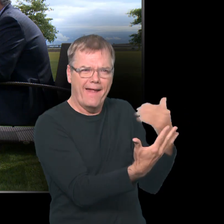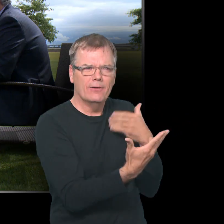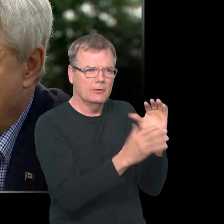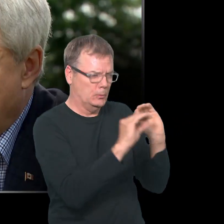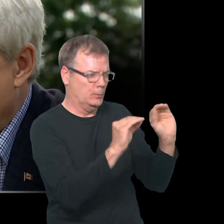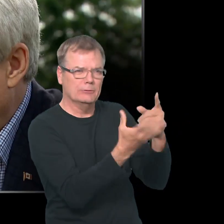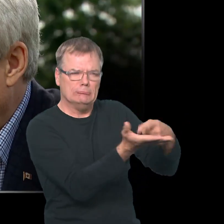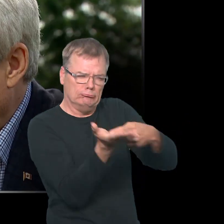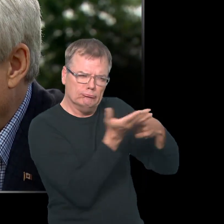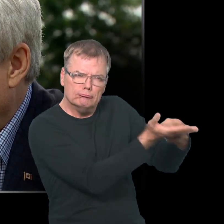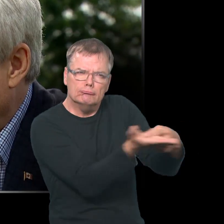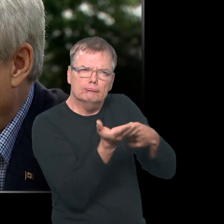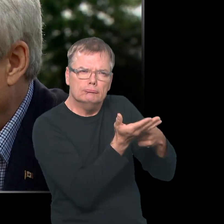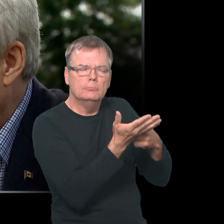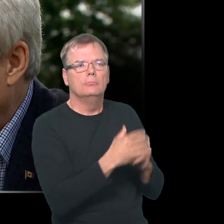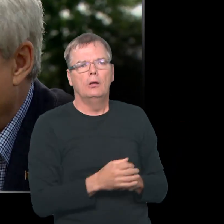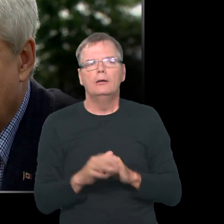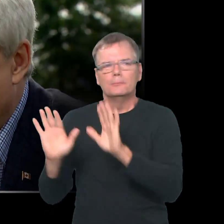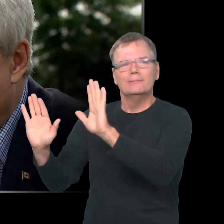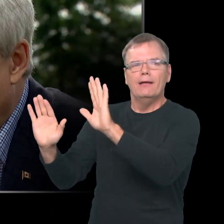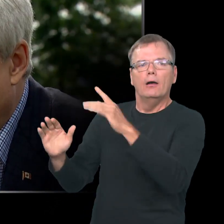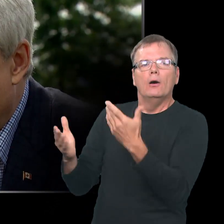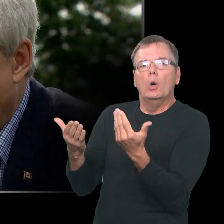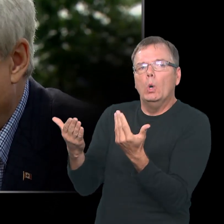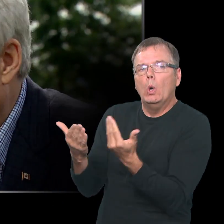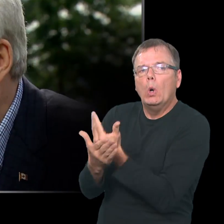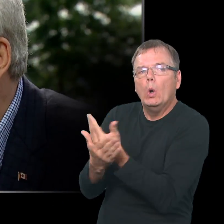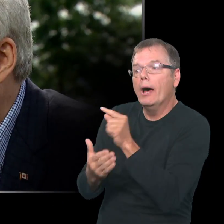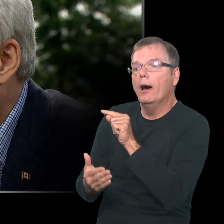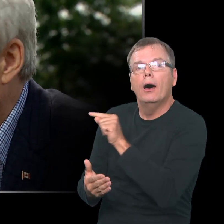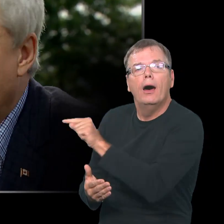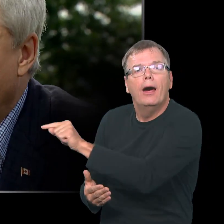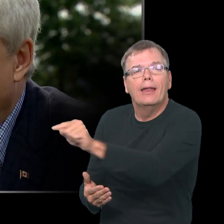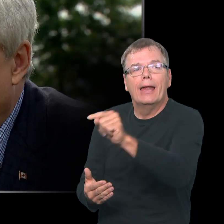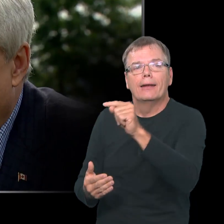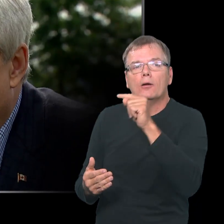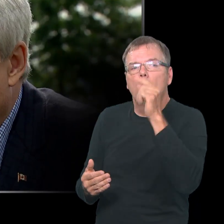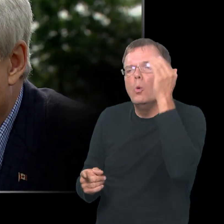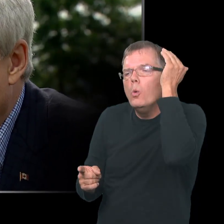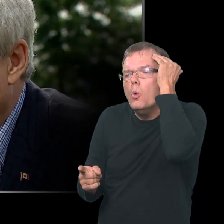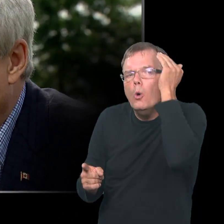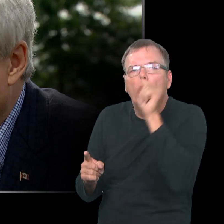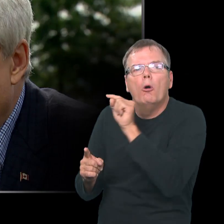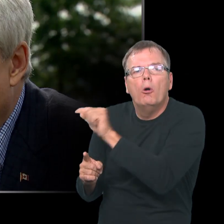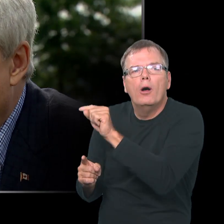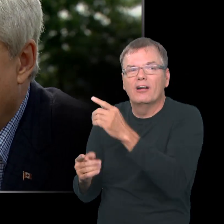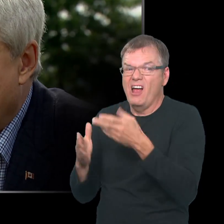about these issues. Many of the people who are saying, that you're saying knew,